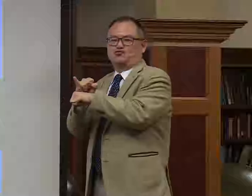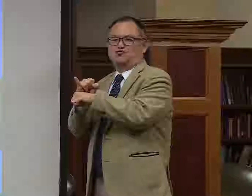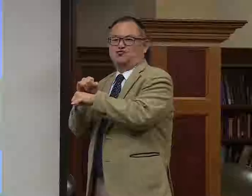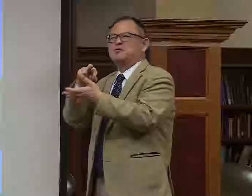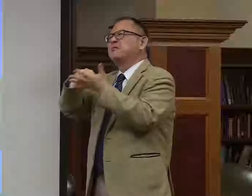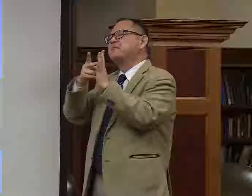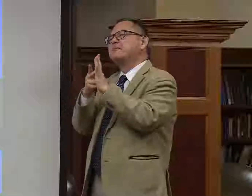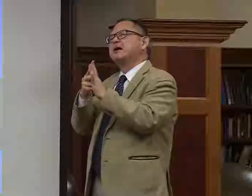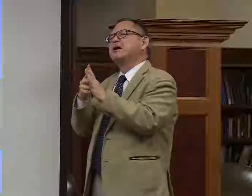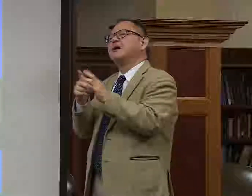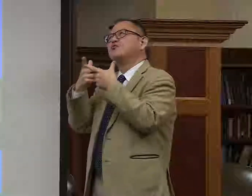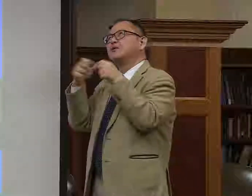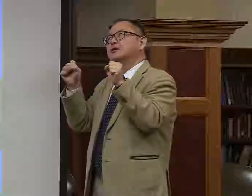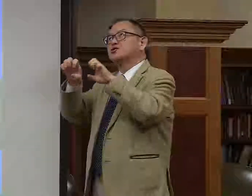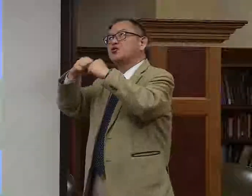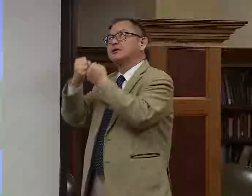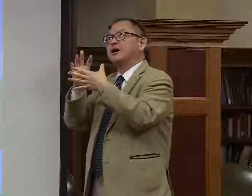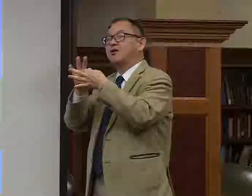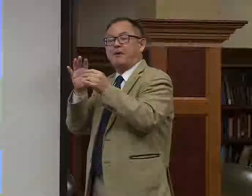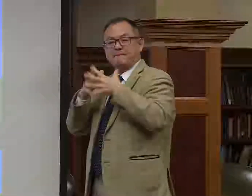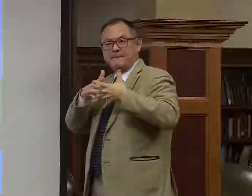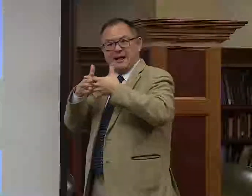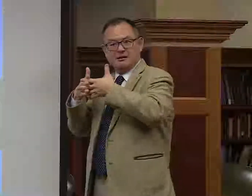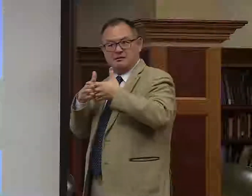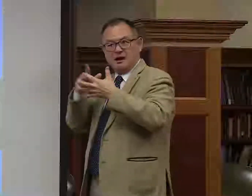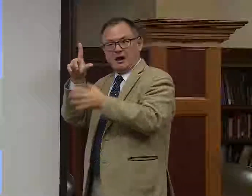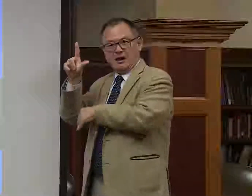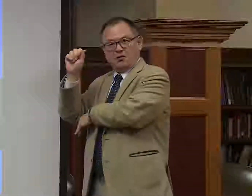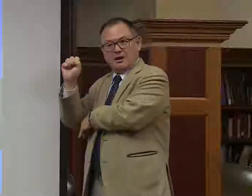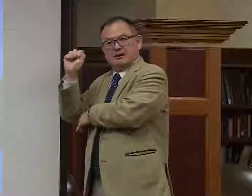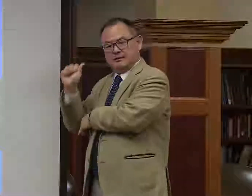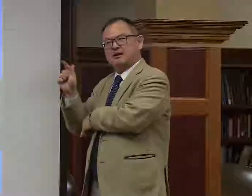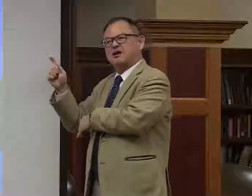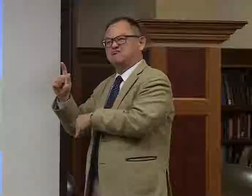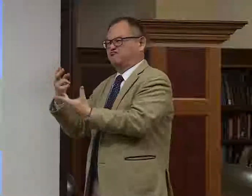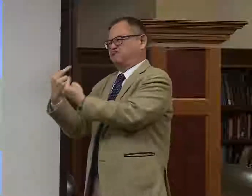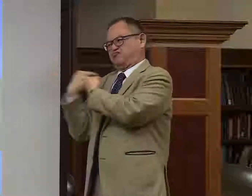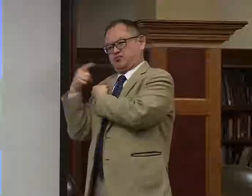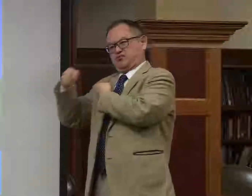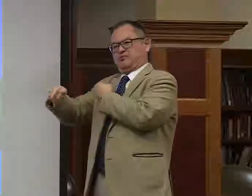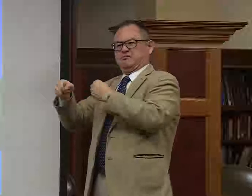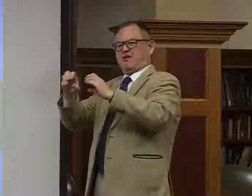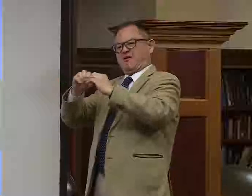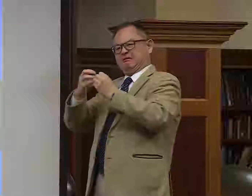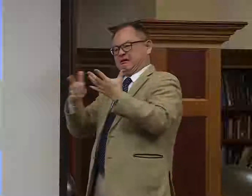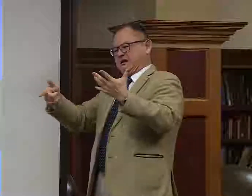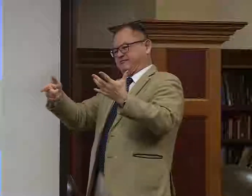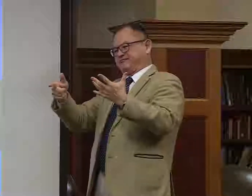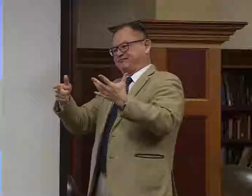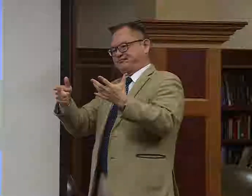the Linguistic Society of America, and they're responsible for summer school